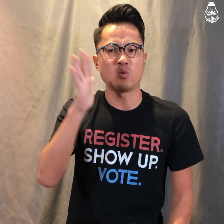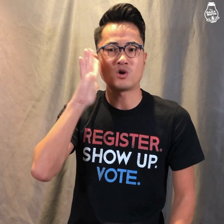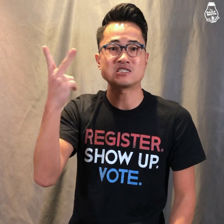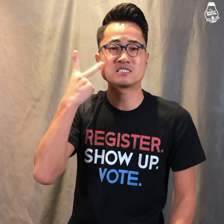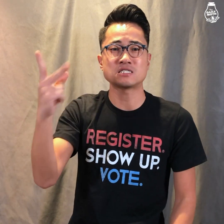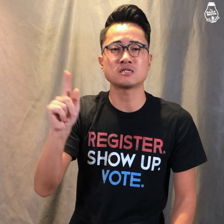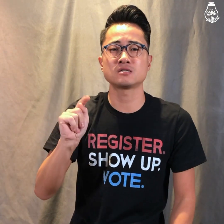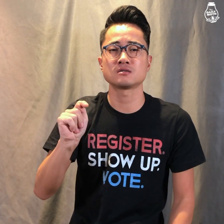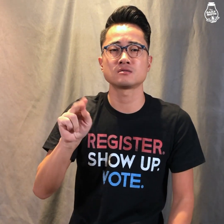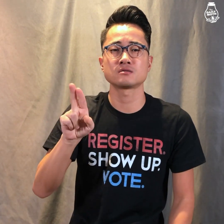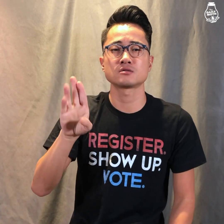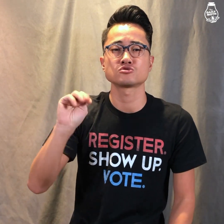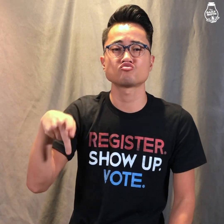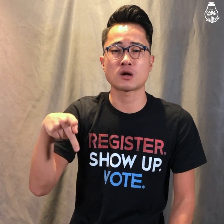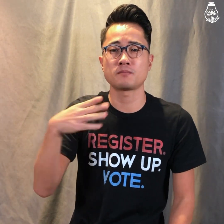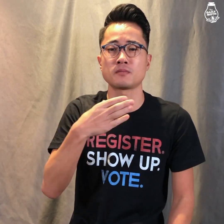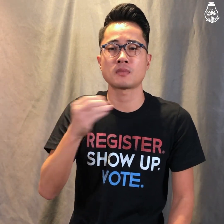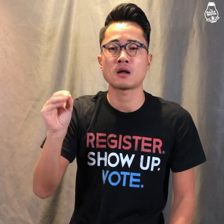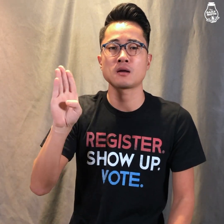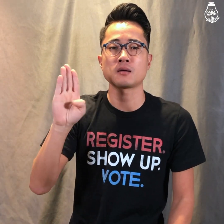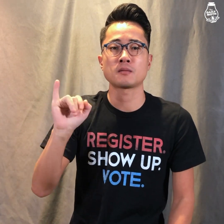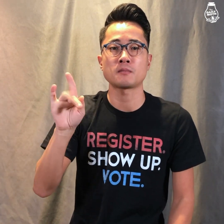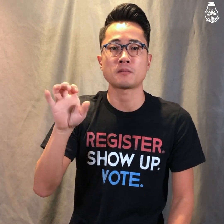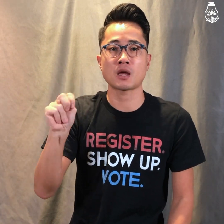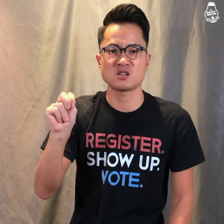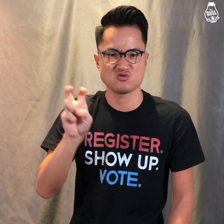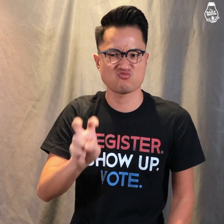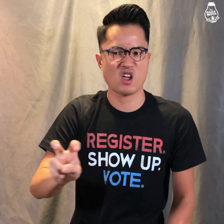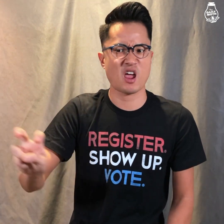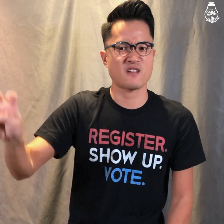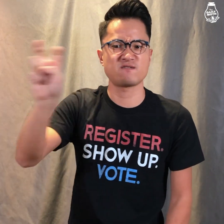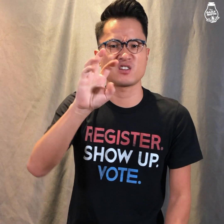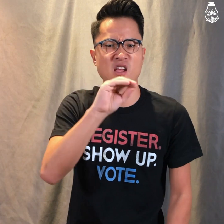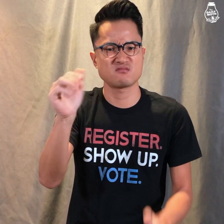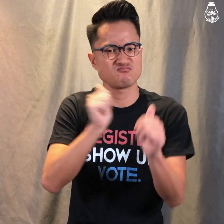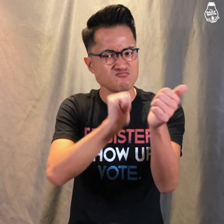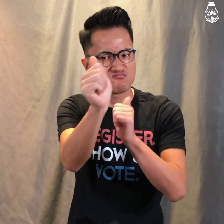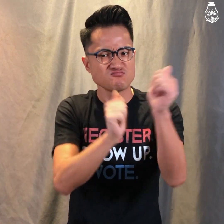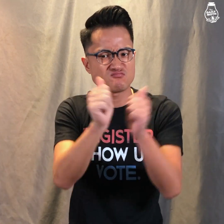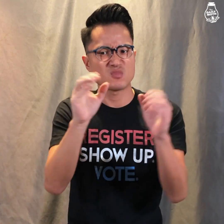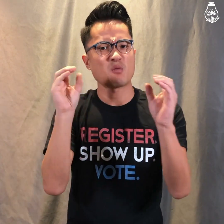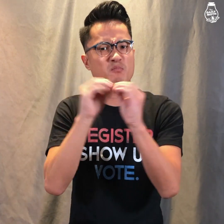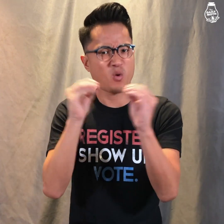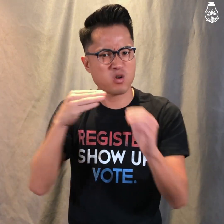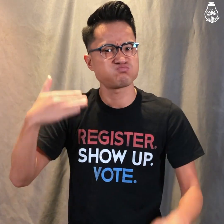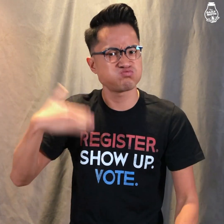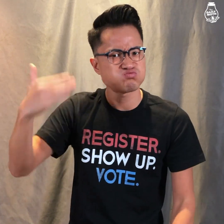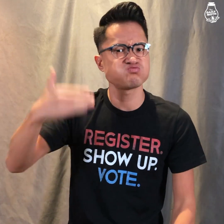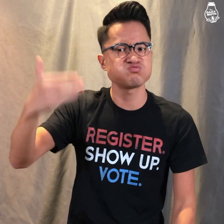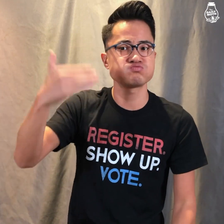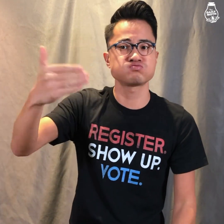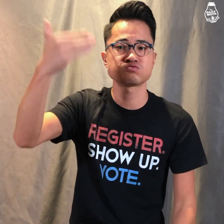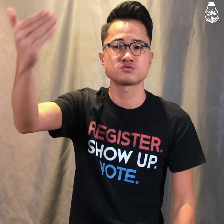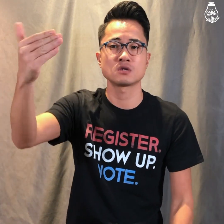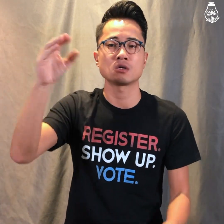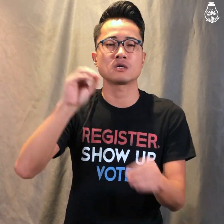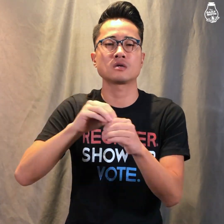we will see Trump and Biden travel and campaign more often